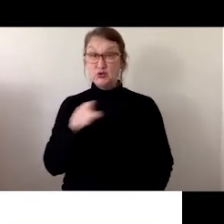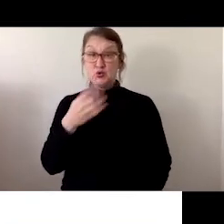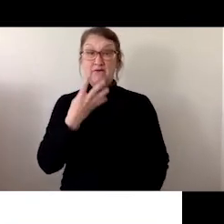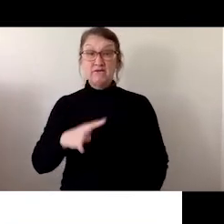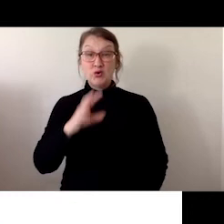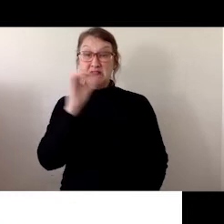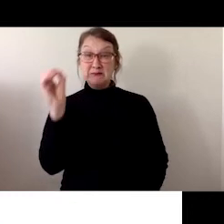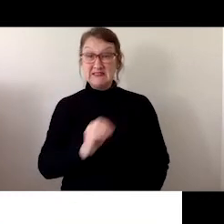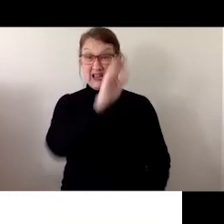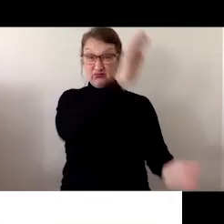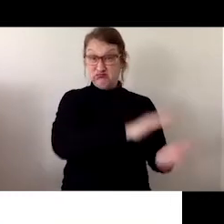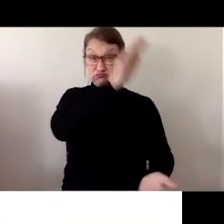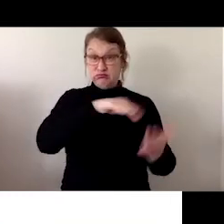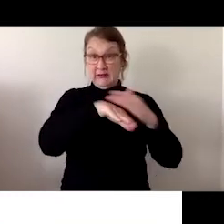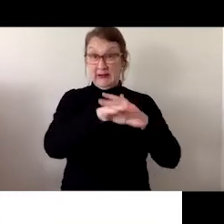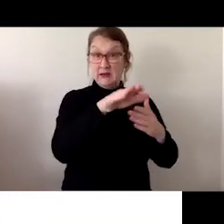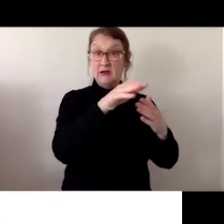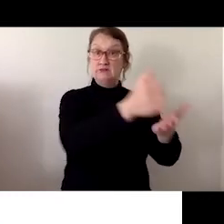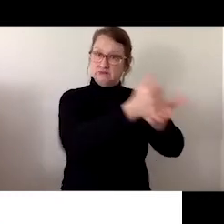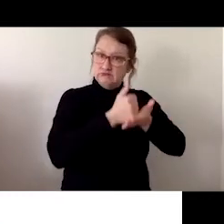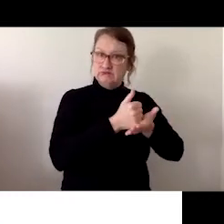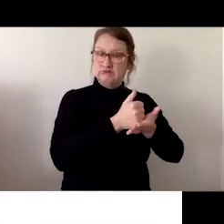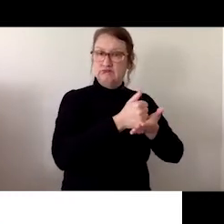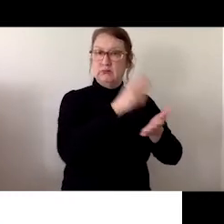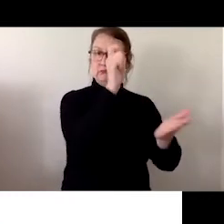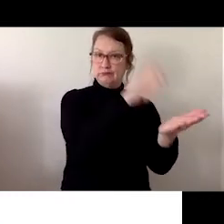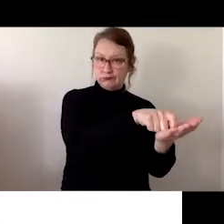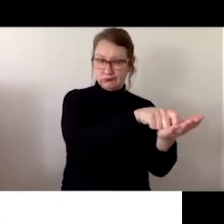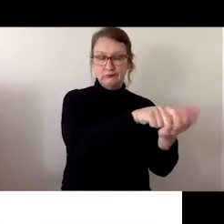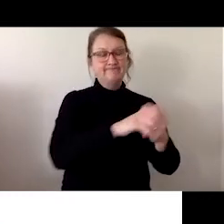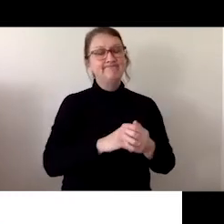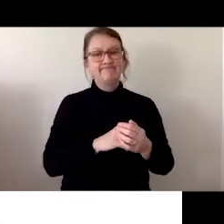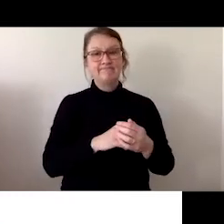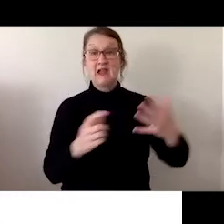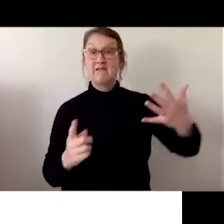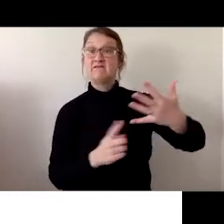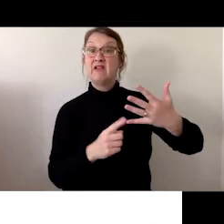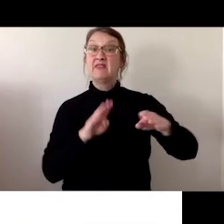themselves. The fifth step for you to take right now is to reboot your